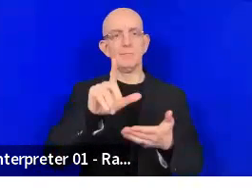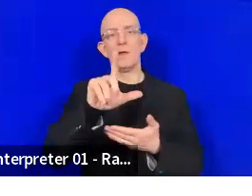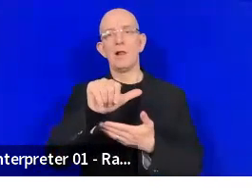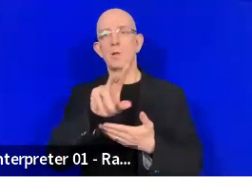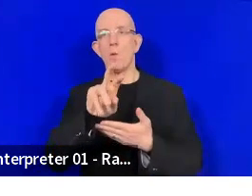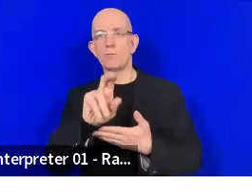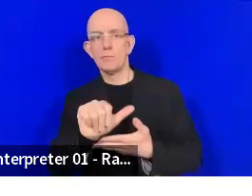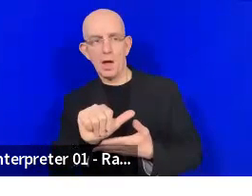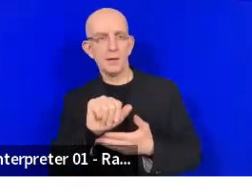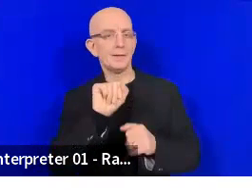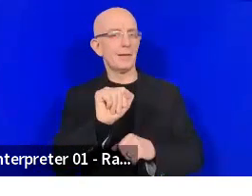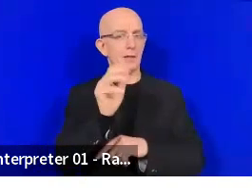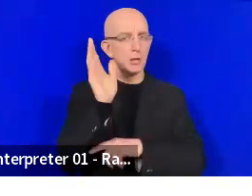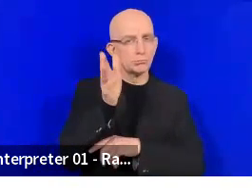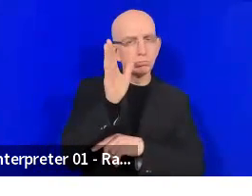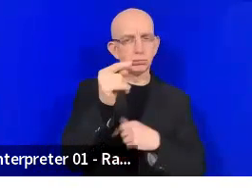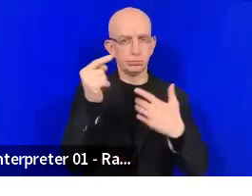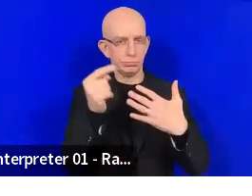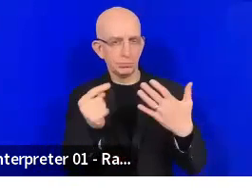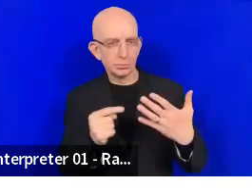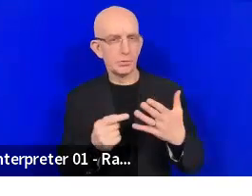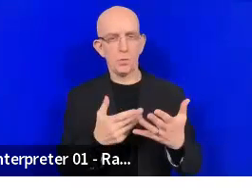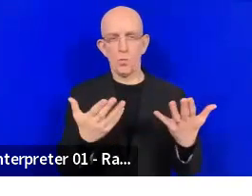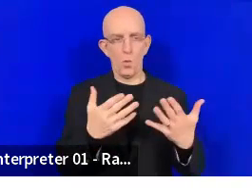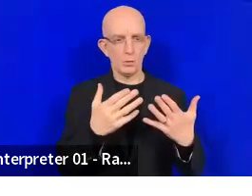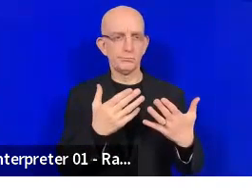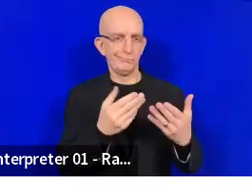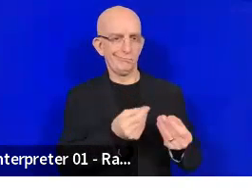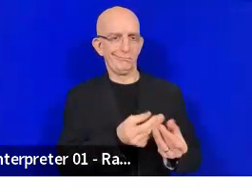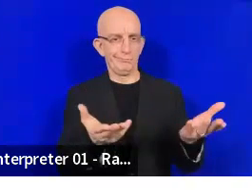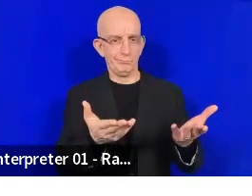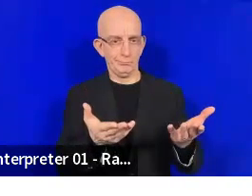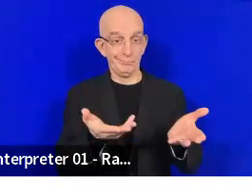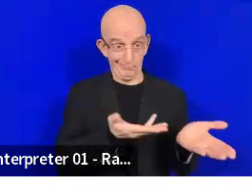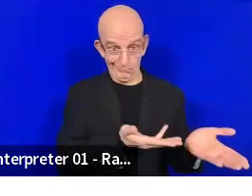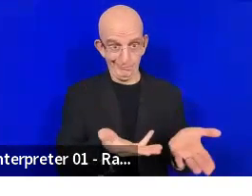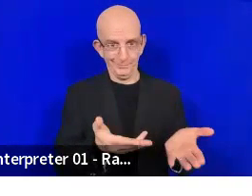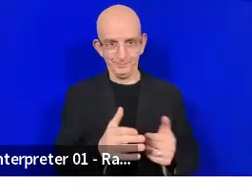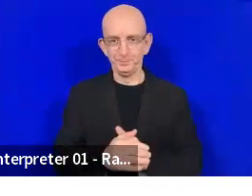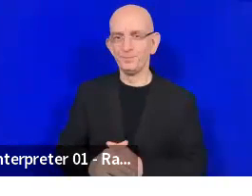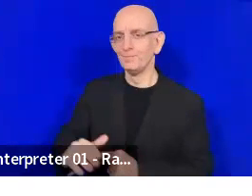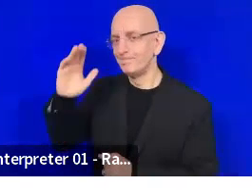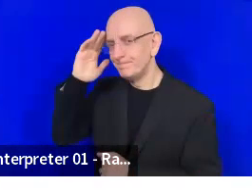Please, Laura, step in. Thank you, Waiswa. I hope you can all hear me well.